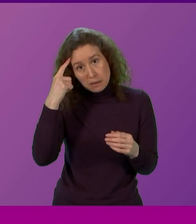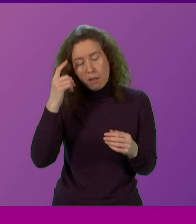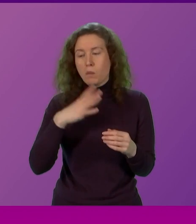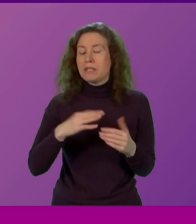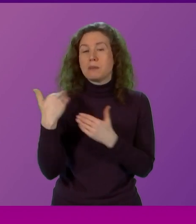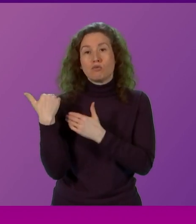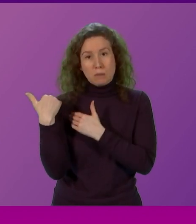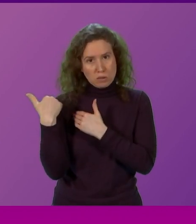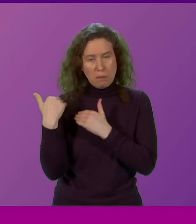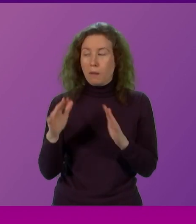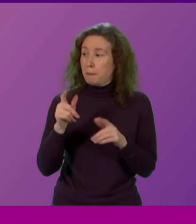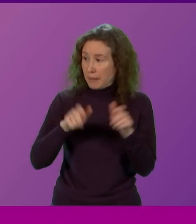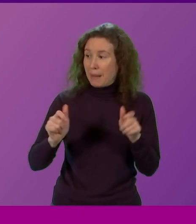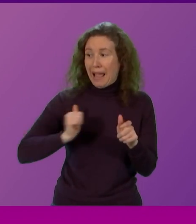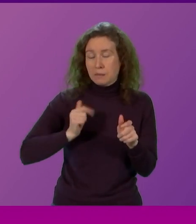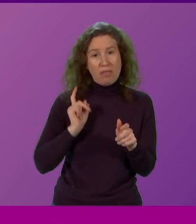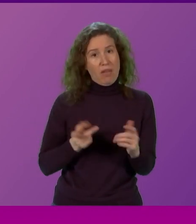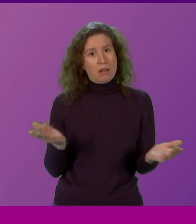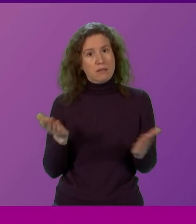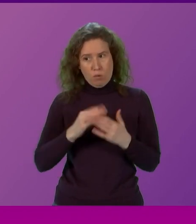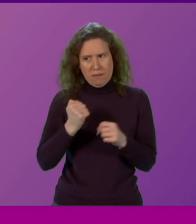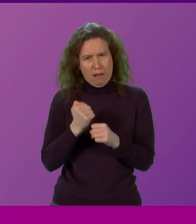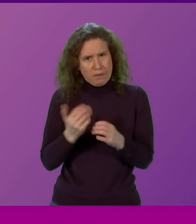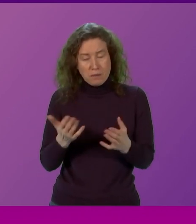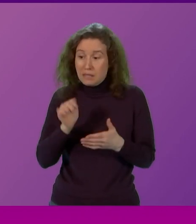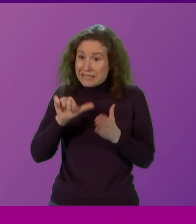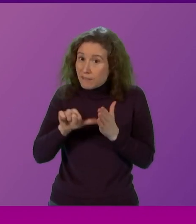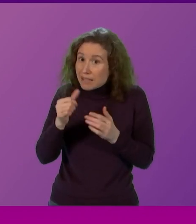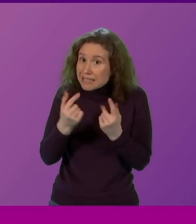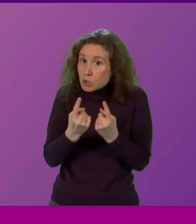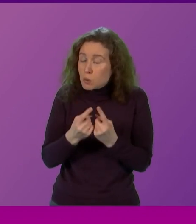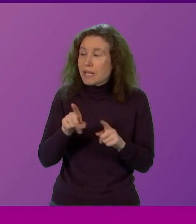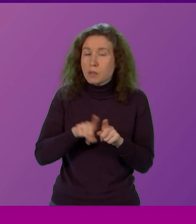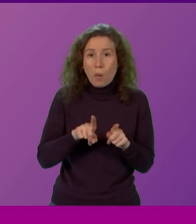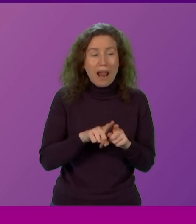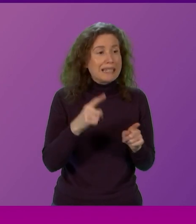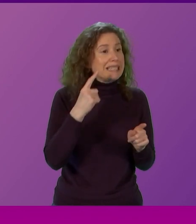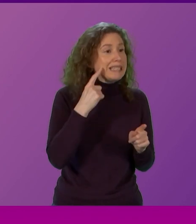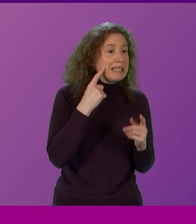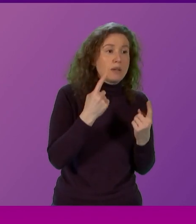I think that that is what people expect from their Government on tough issues as well as on less tough issues.